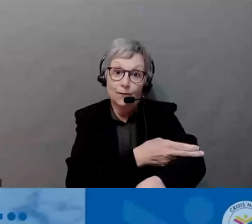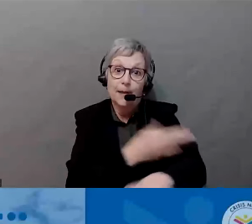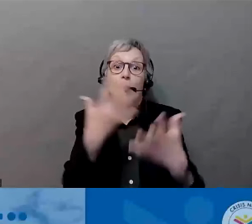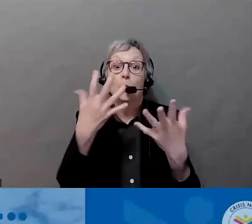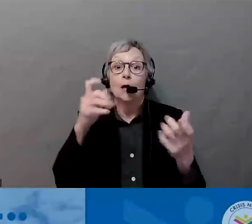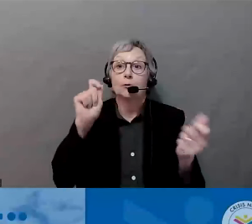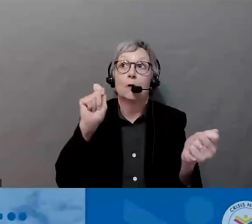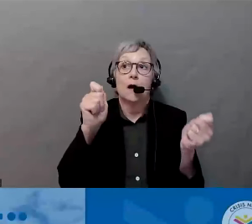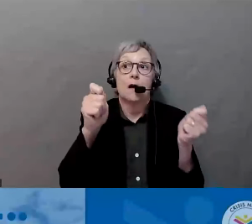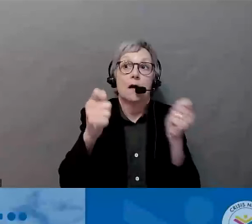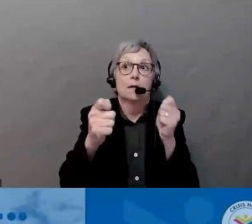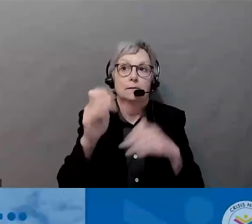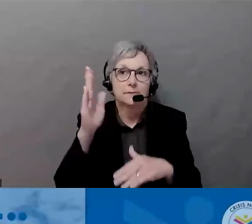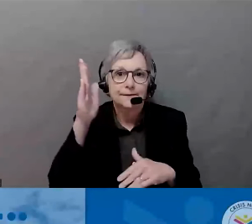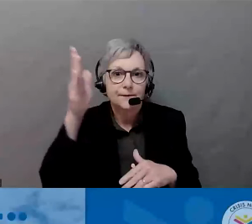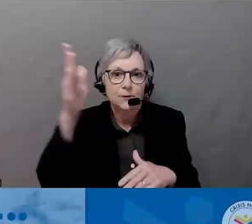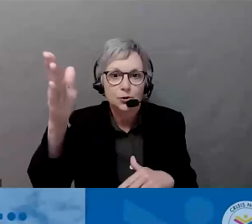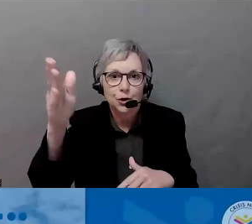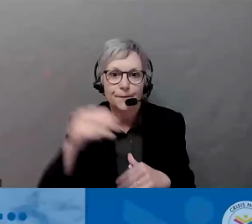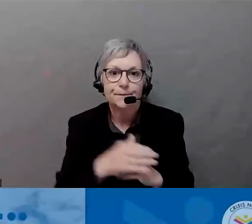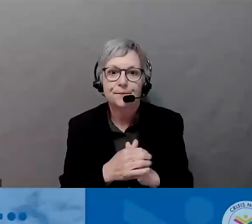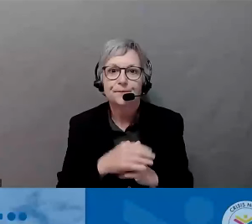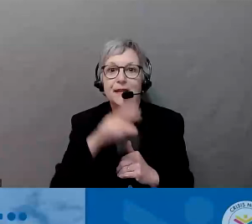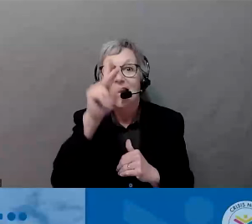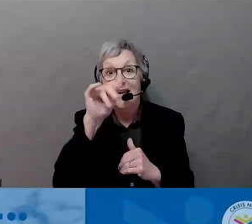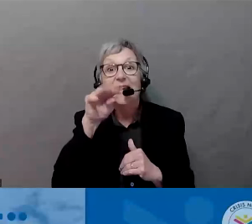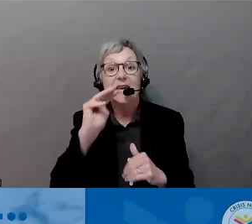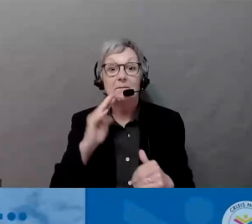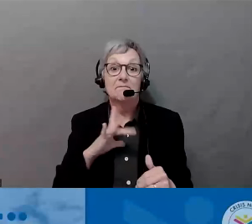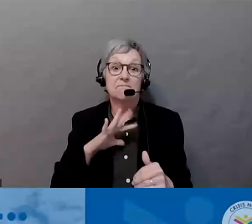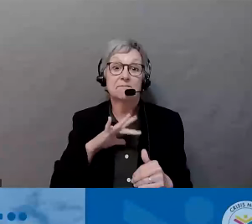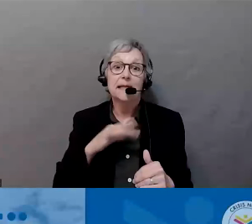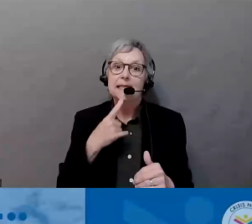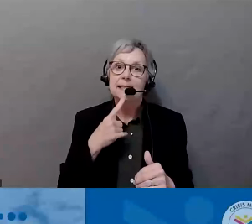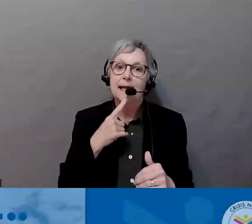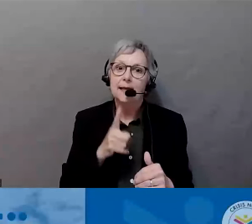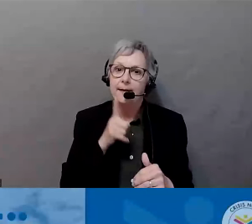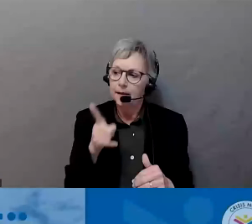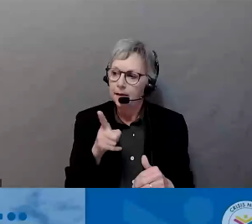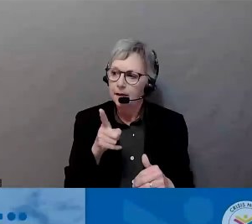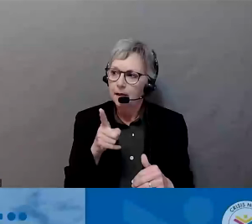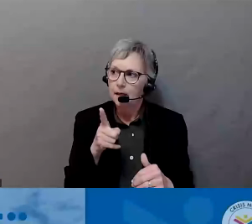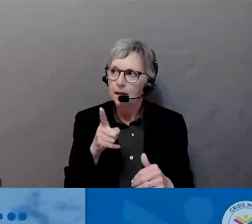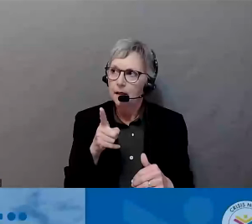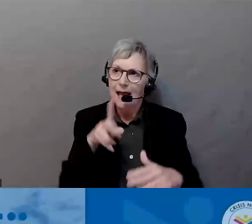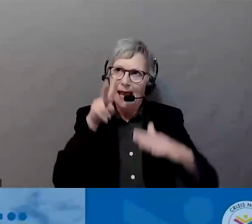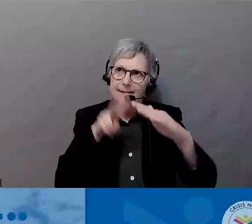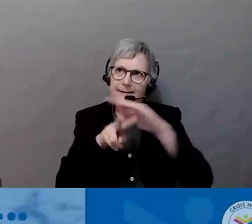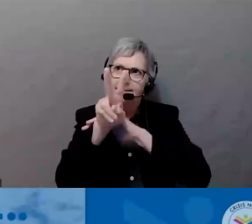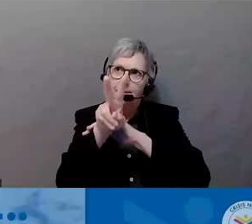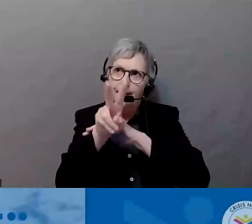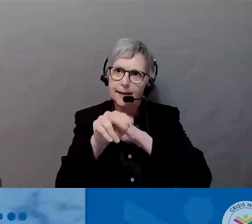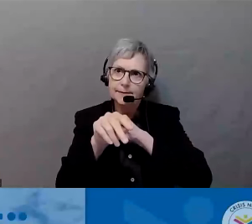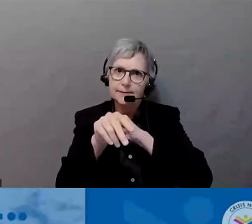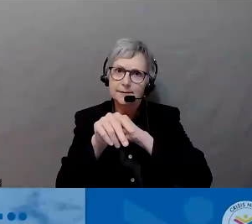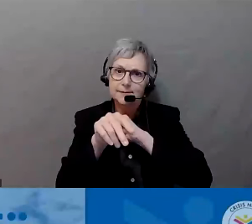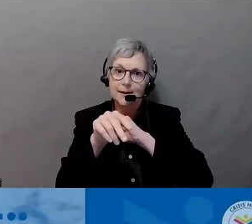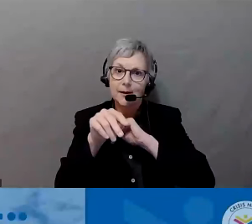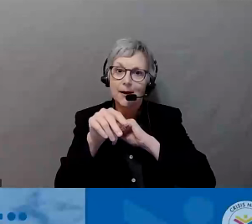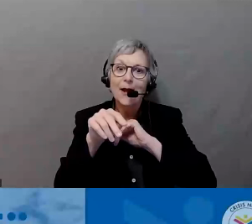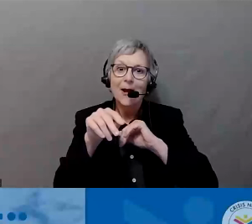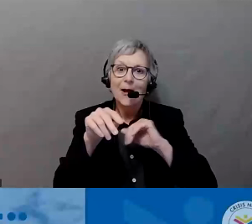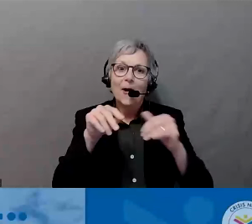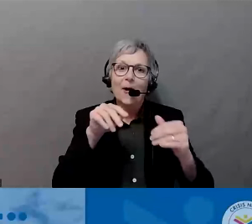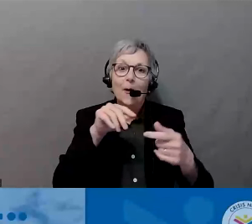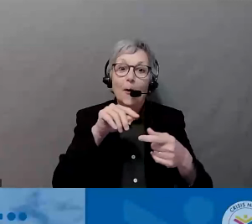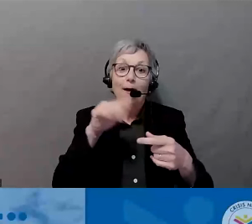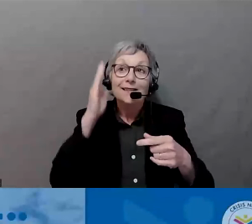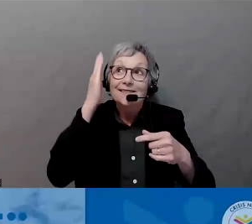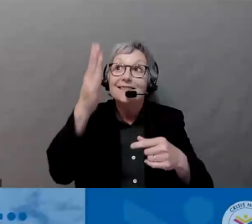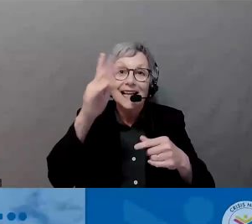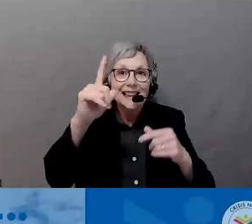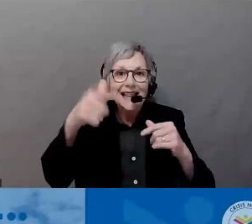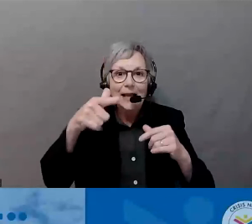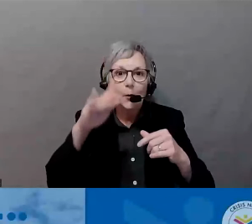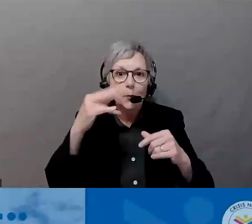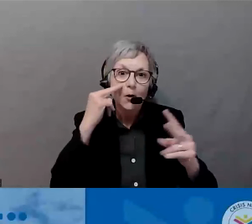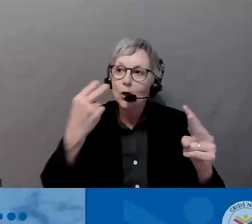I THINK KIM SAID IT WELL WHEN SHE LOOKS BOOK AT UKERU AND SAYS WE